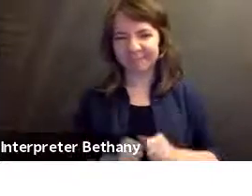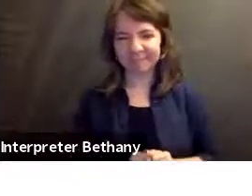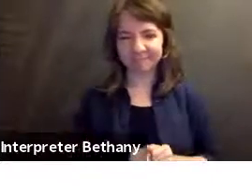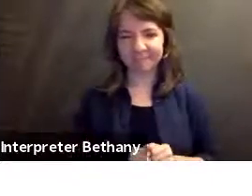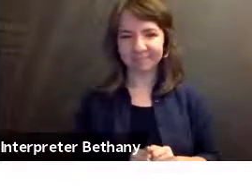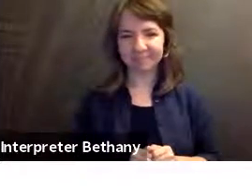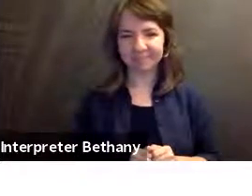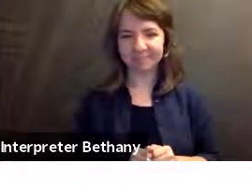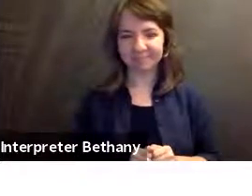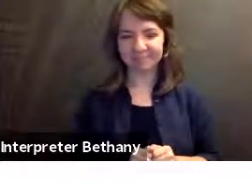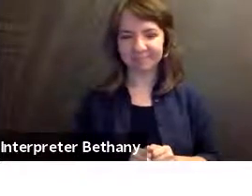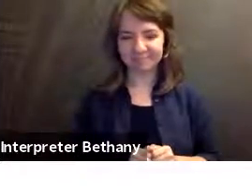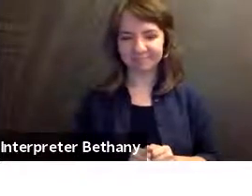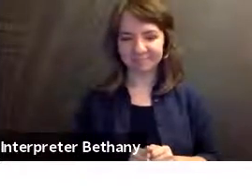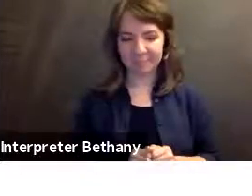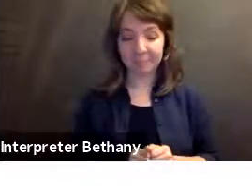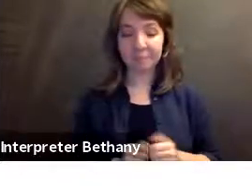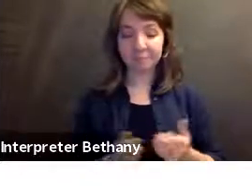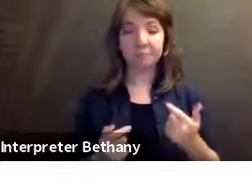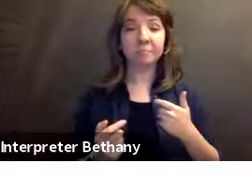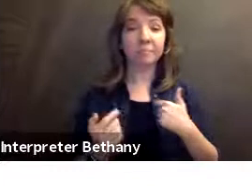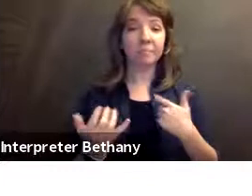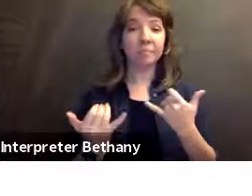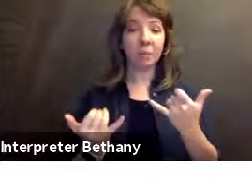Linda Kobashigawa: So what I'm going to do today is just